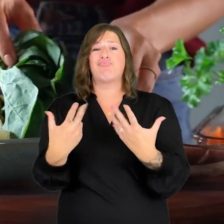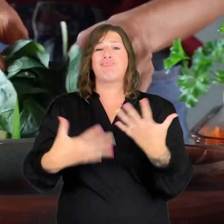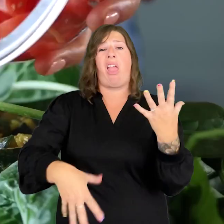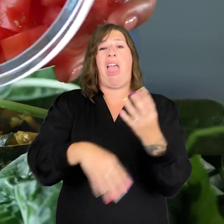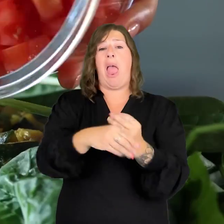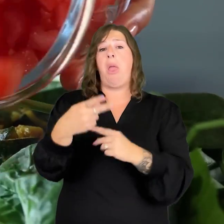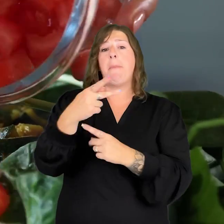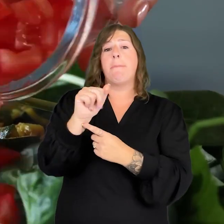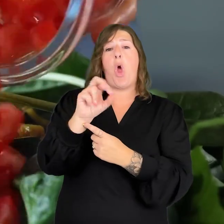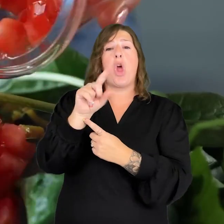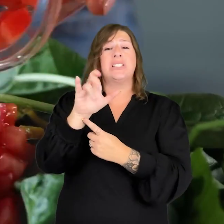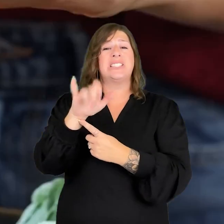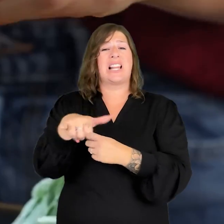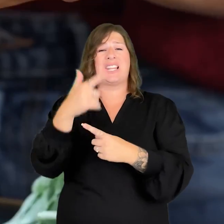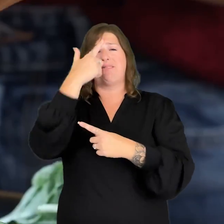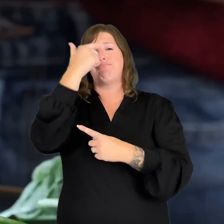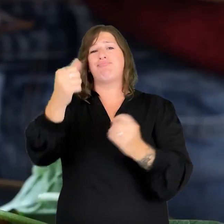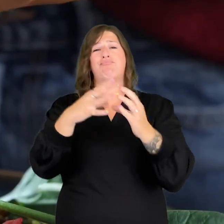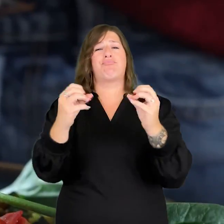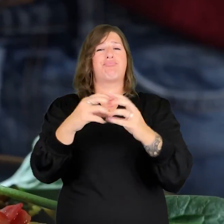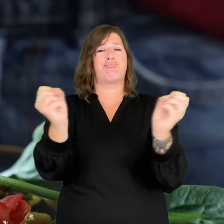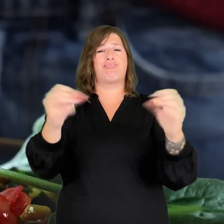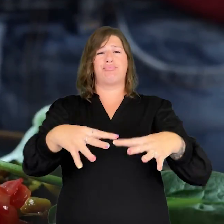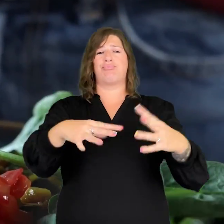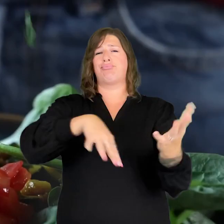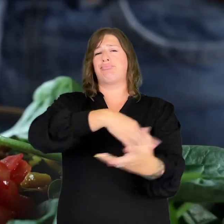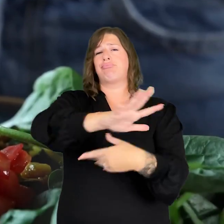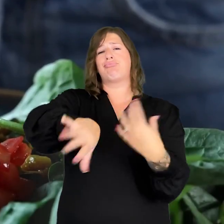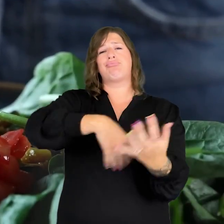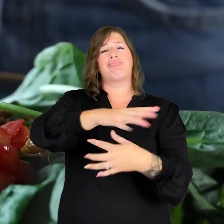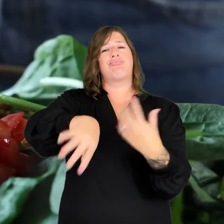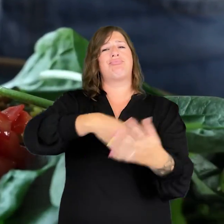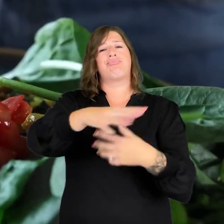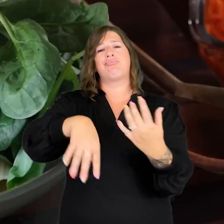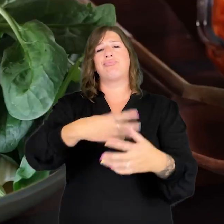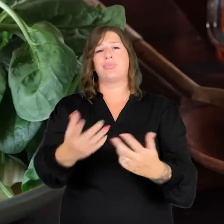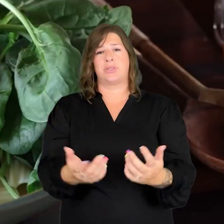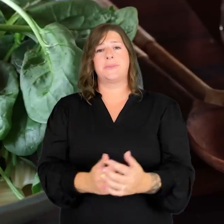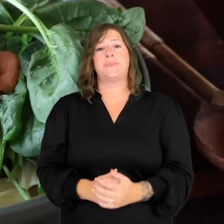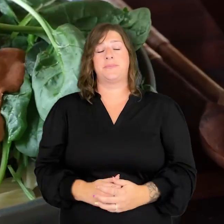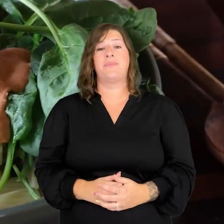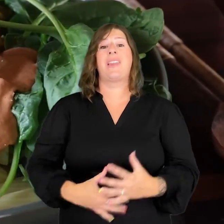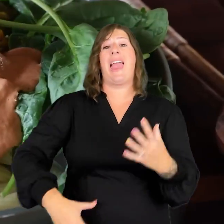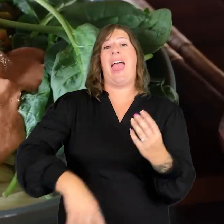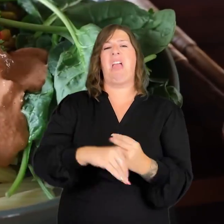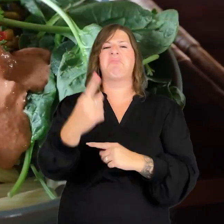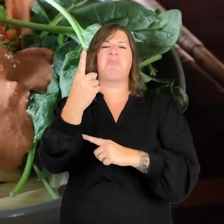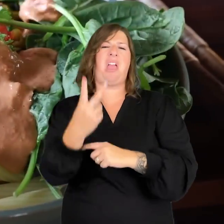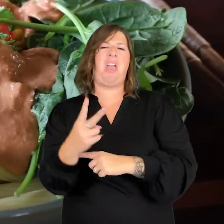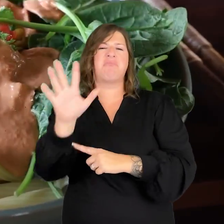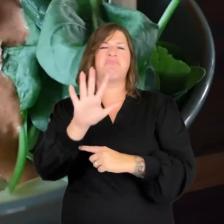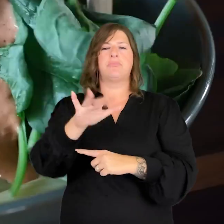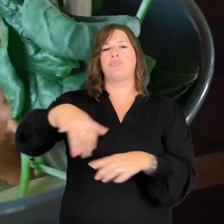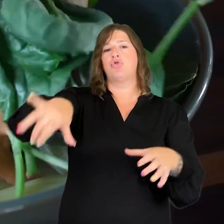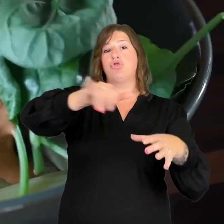all of the chopped tomato, and some optional fresh parsley. Then we're going to add a generous just over half portion